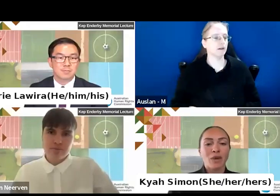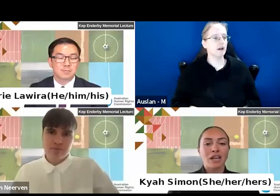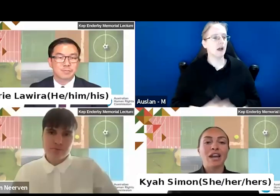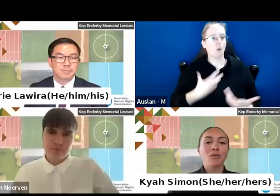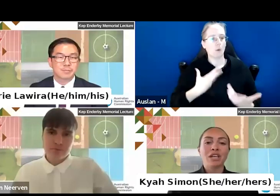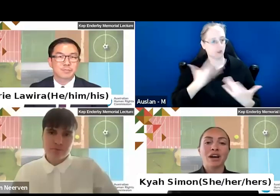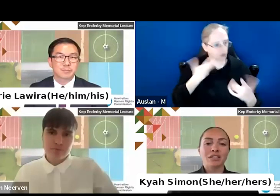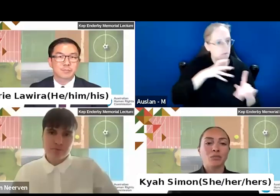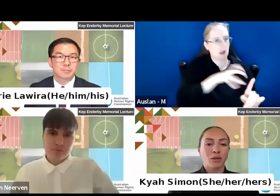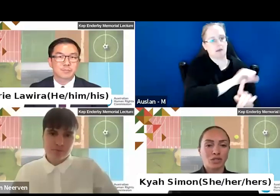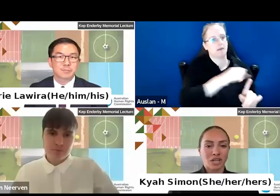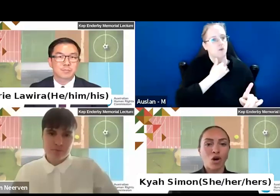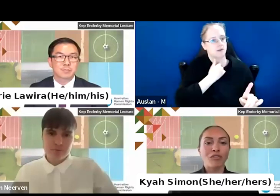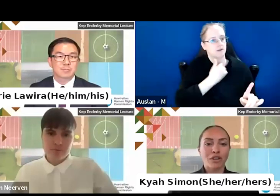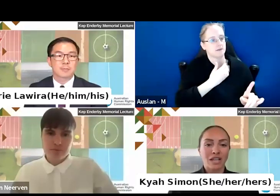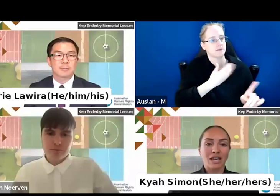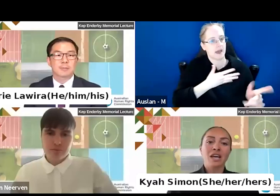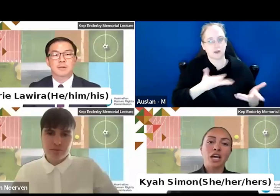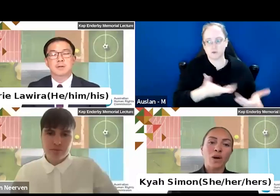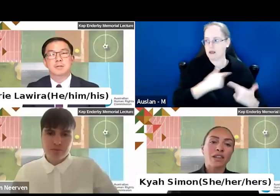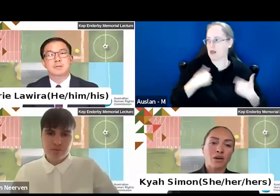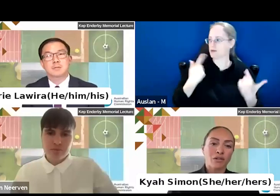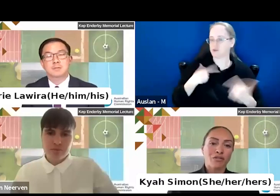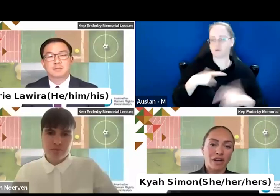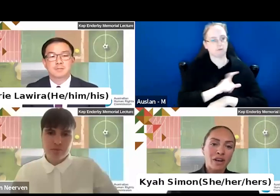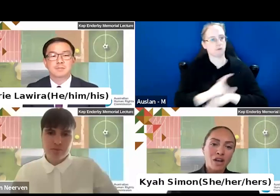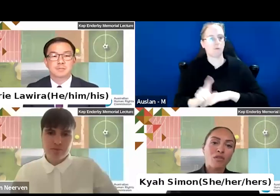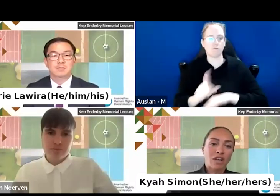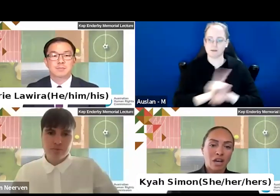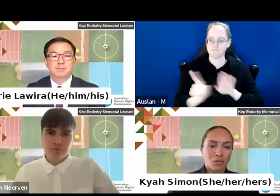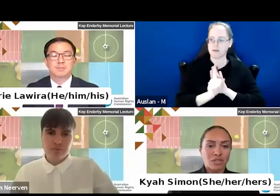and enabling us to be able to confidently go out there in front of the cameras,